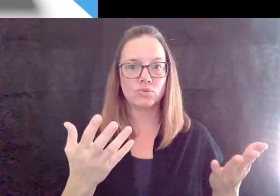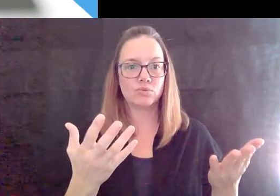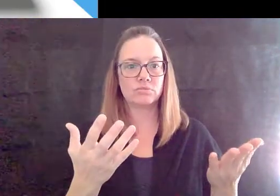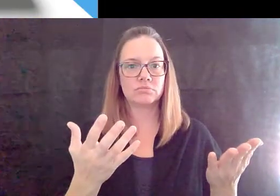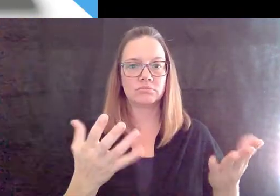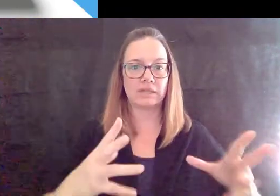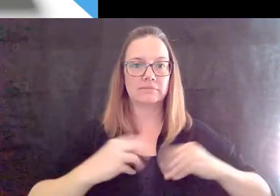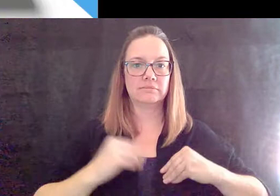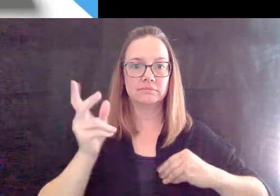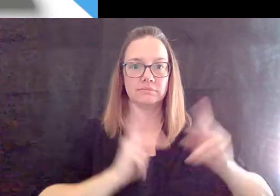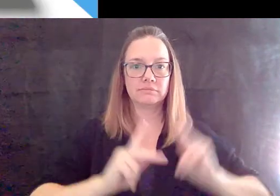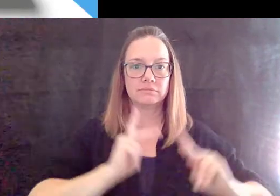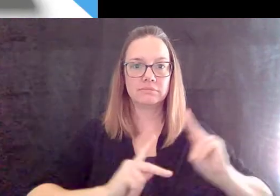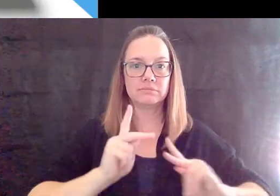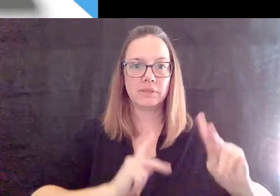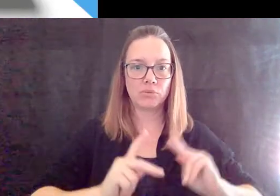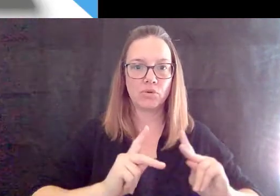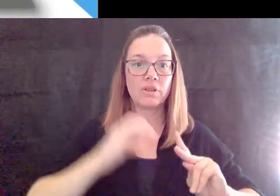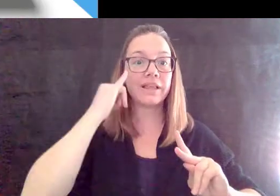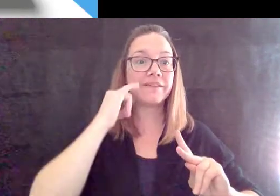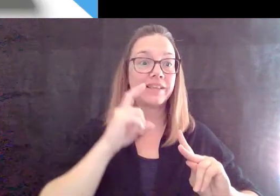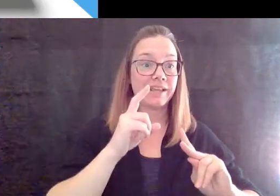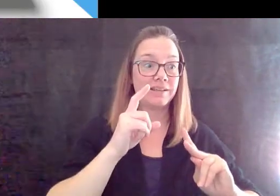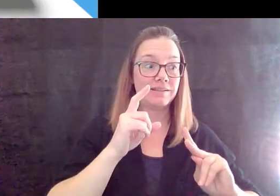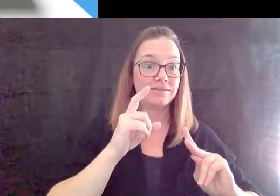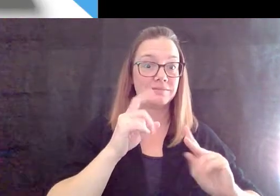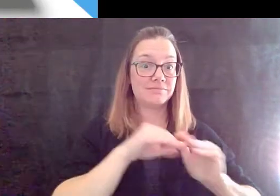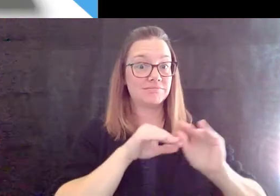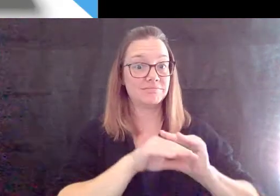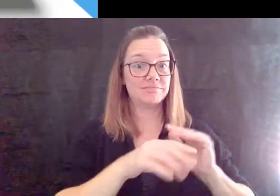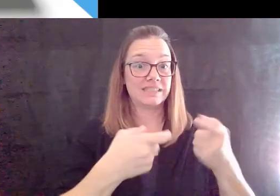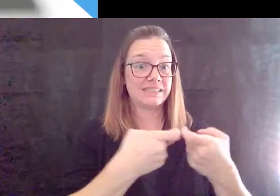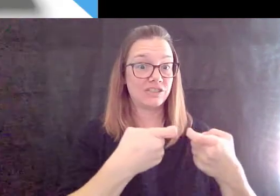if they access us digitally but turns out that they need more, right.